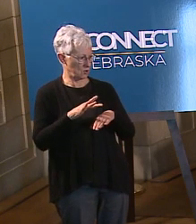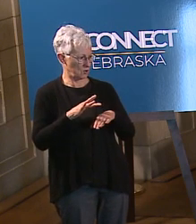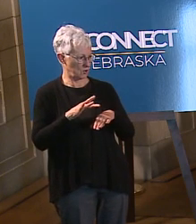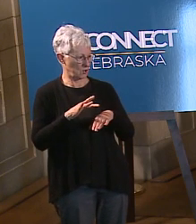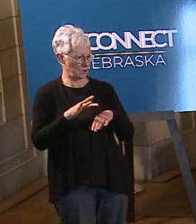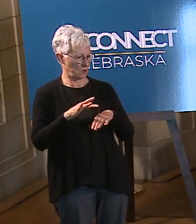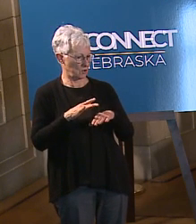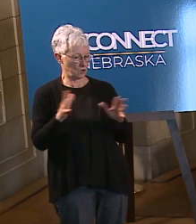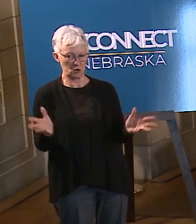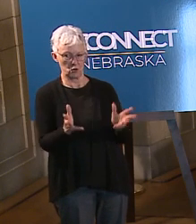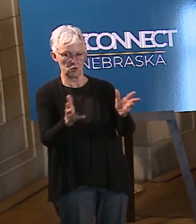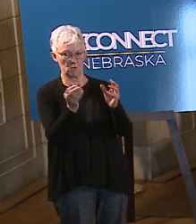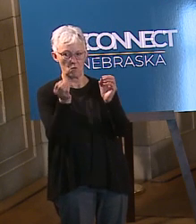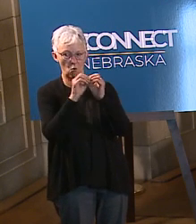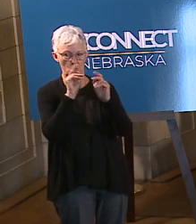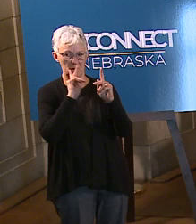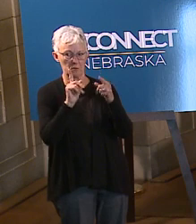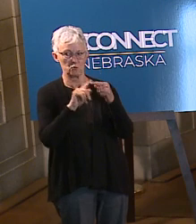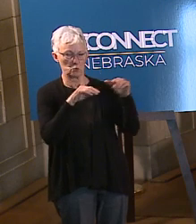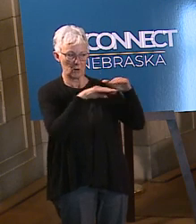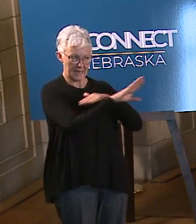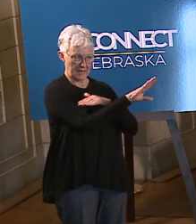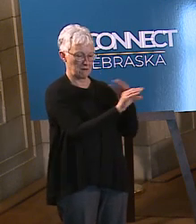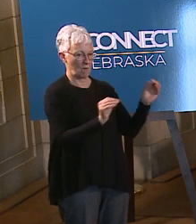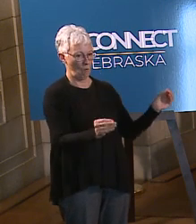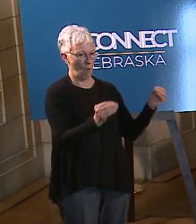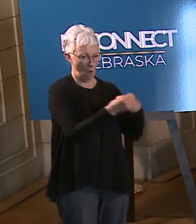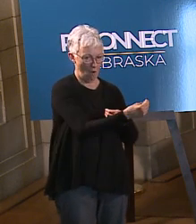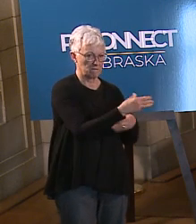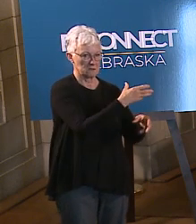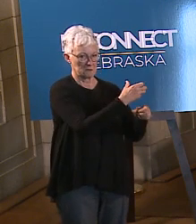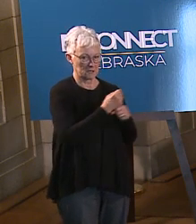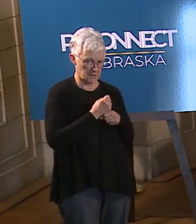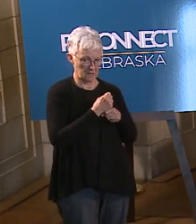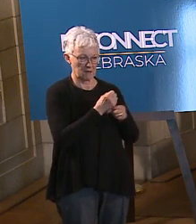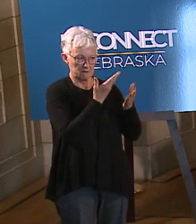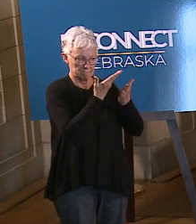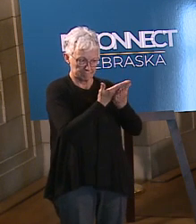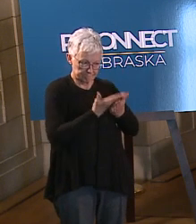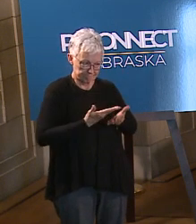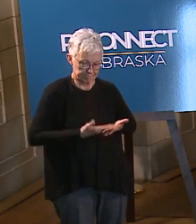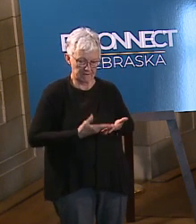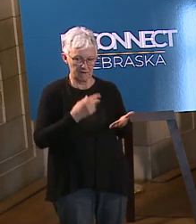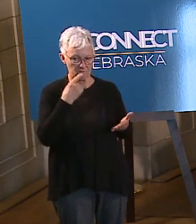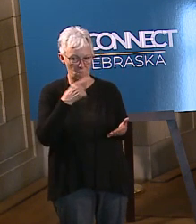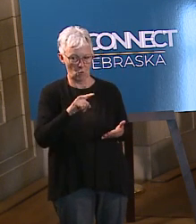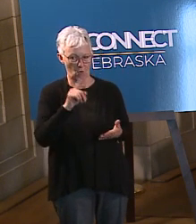WE WERE ONE OF THE EARLY ONSET STATES IN TERMS OF GETTING